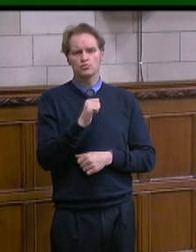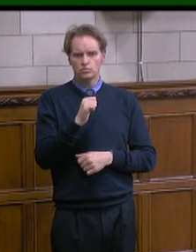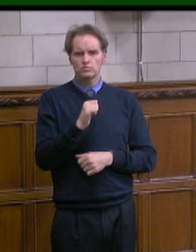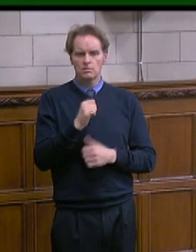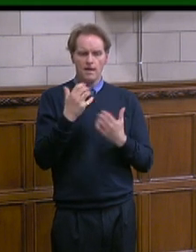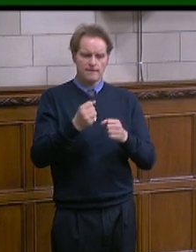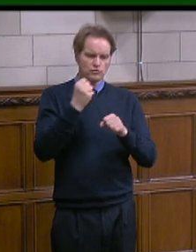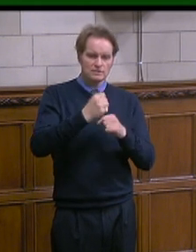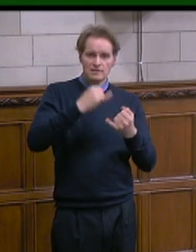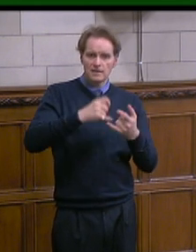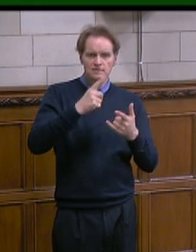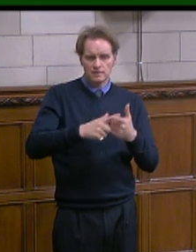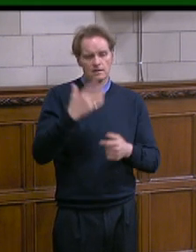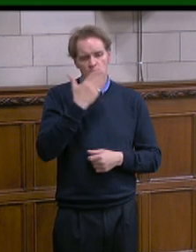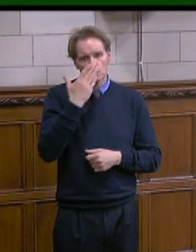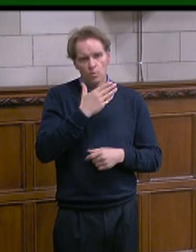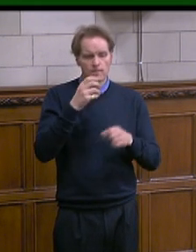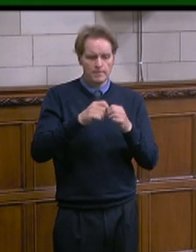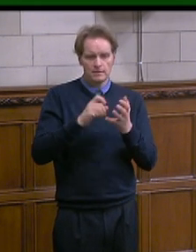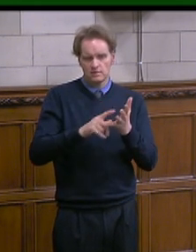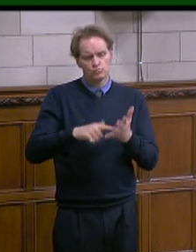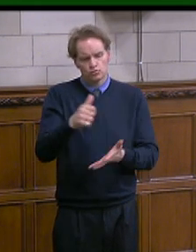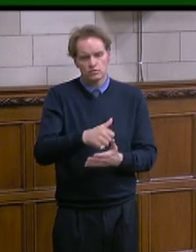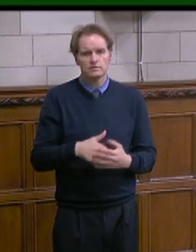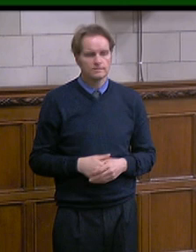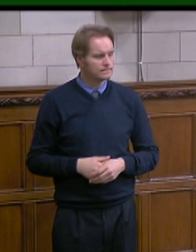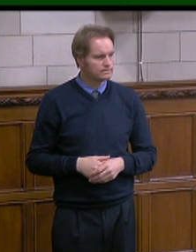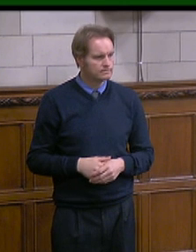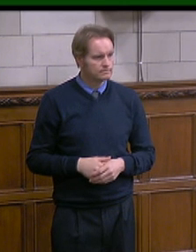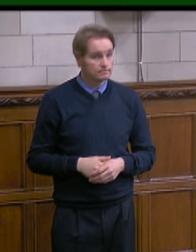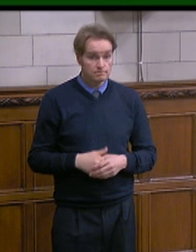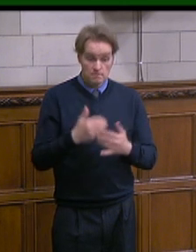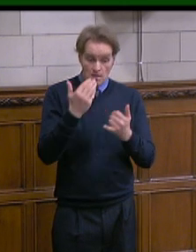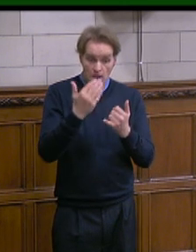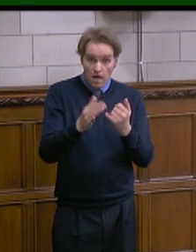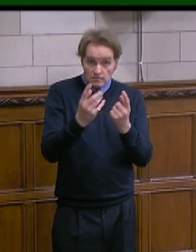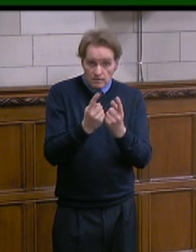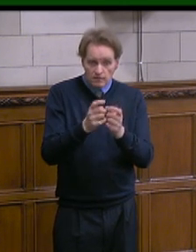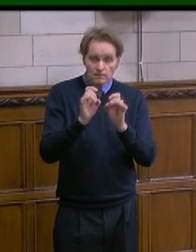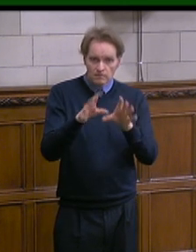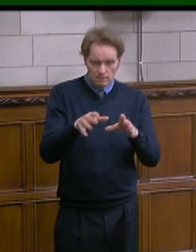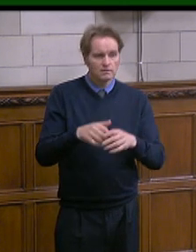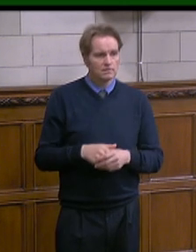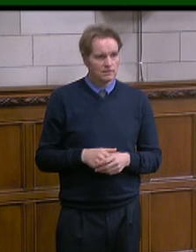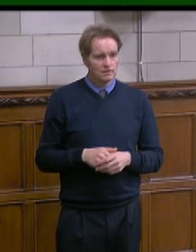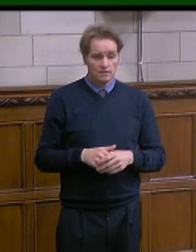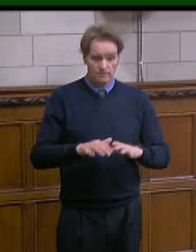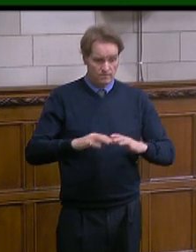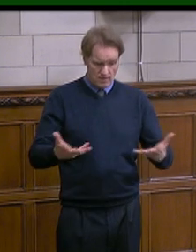Finally, the continuing non-availability of a GCSE in BSL